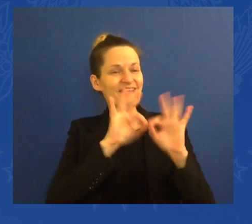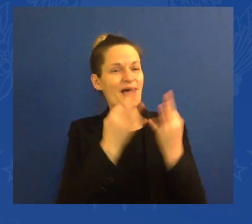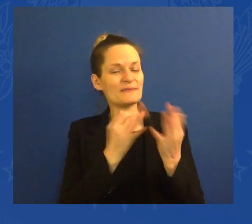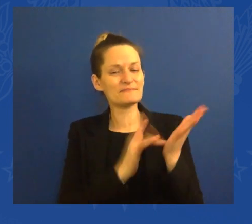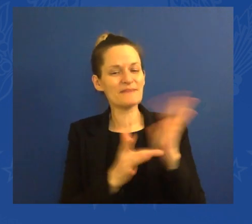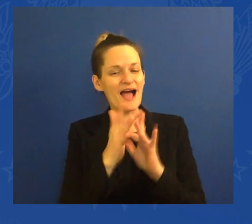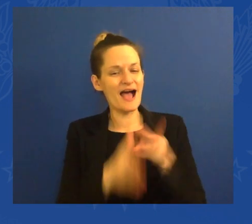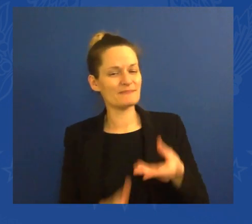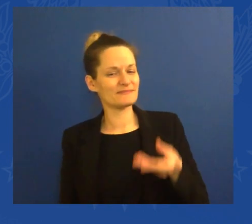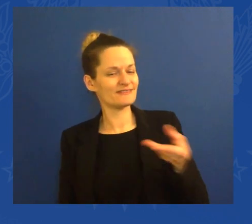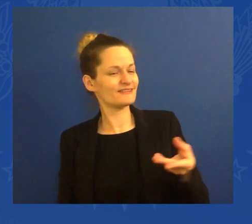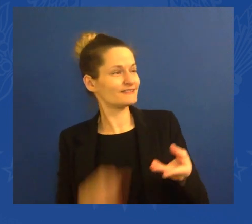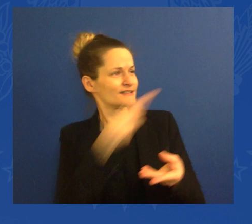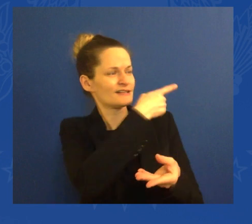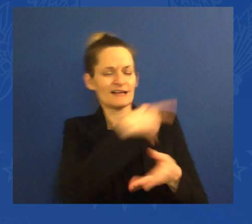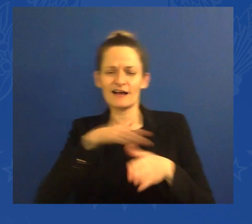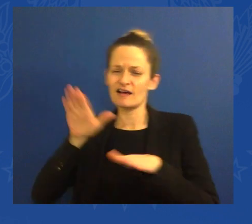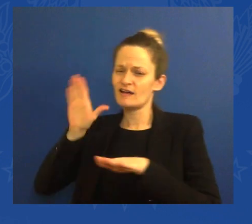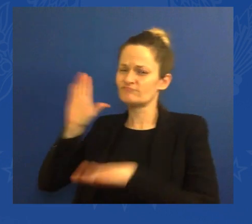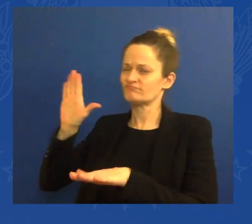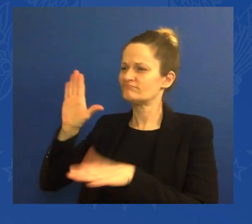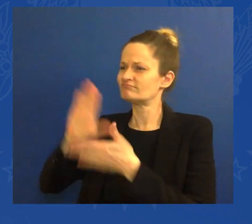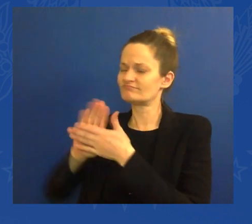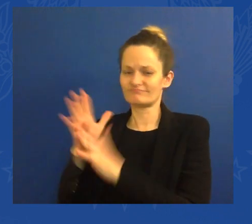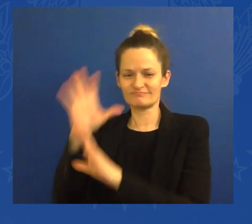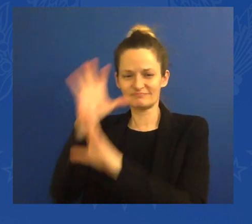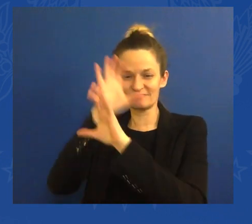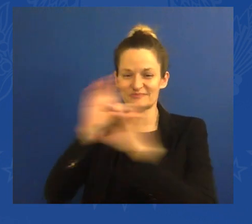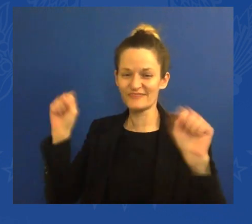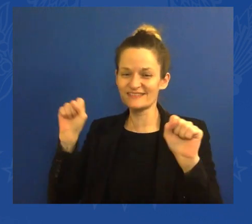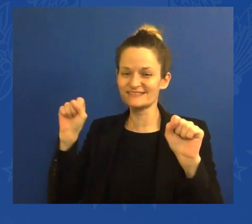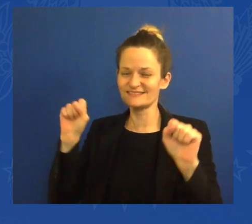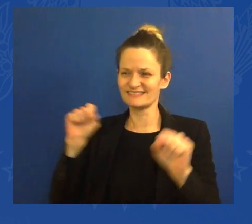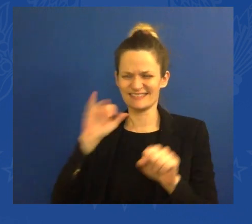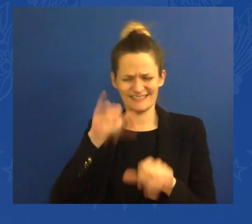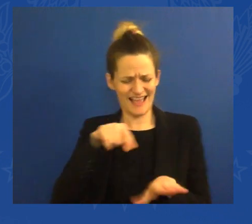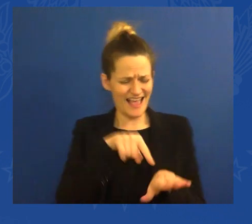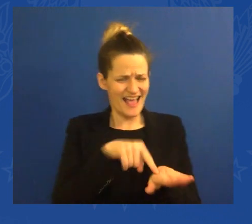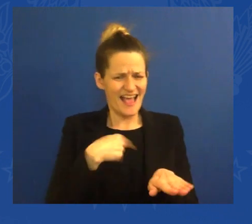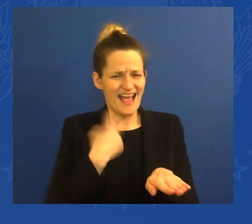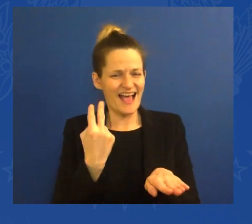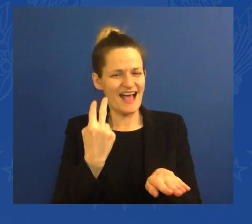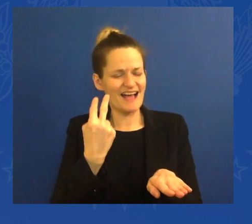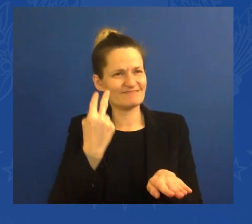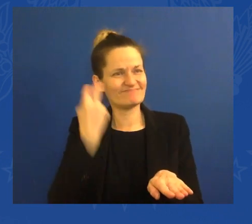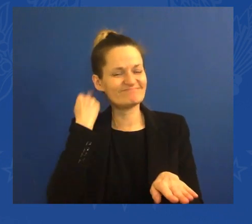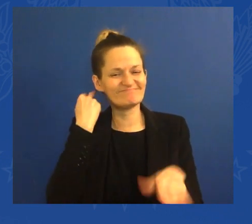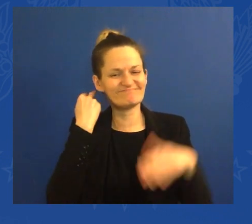with so many years ago